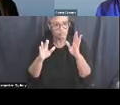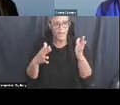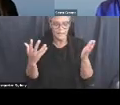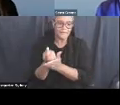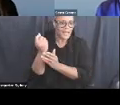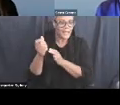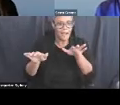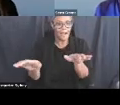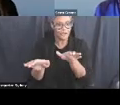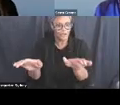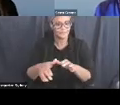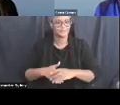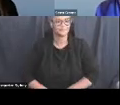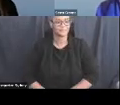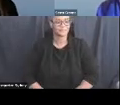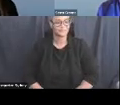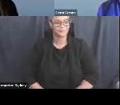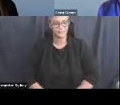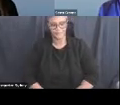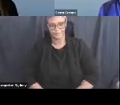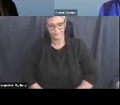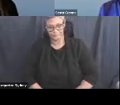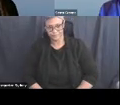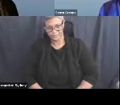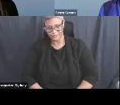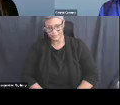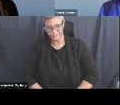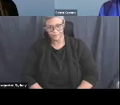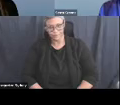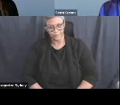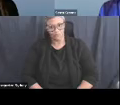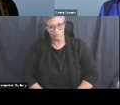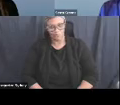As we move into the conversation with our panel today, we want to invite you to listen with your